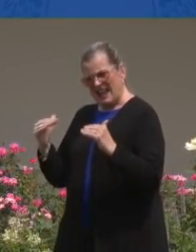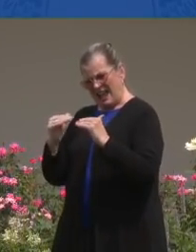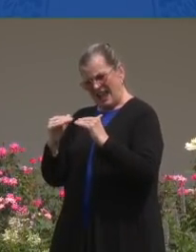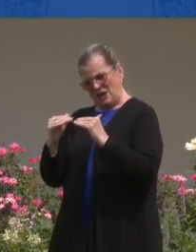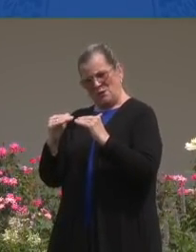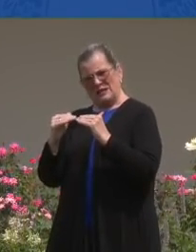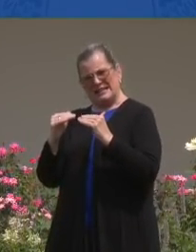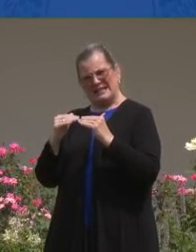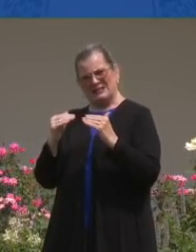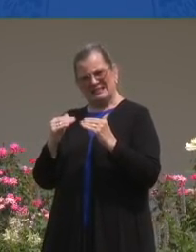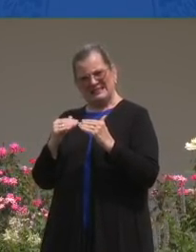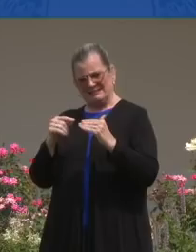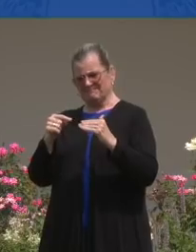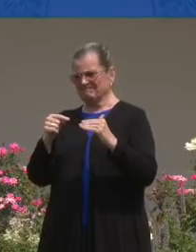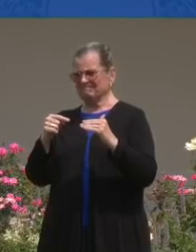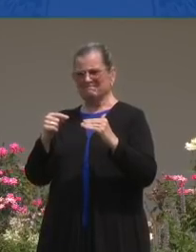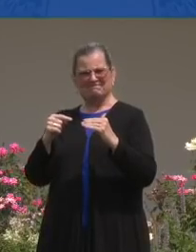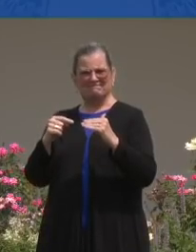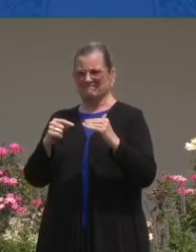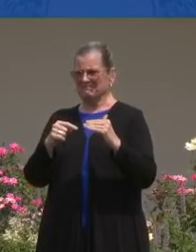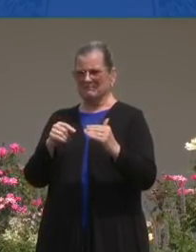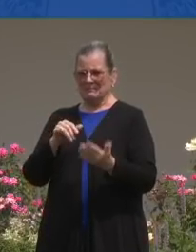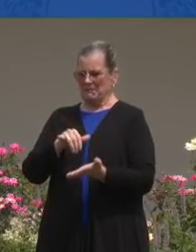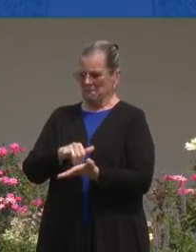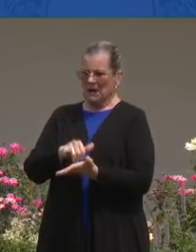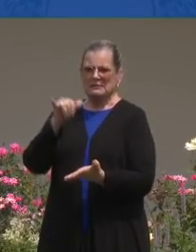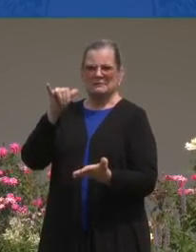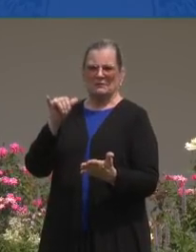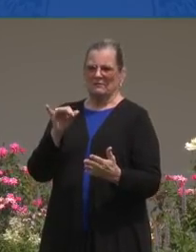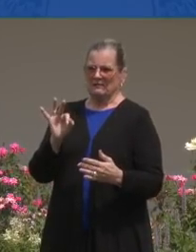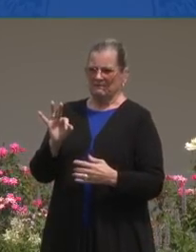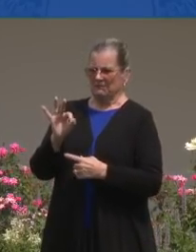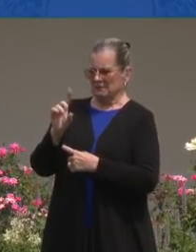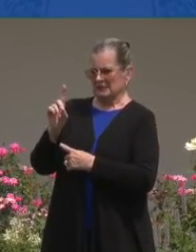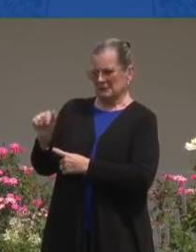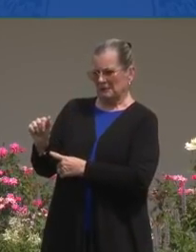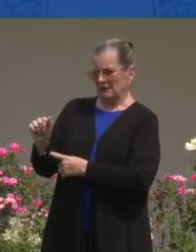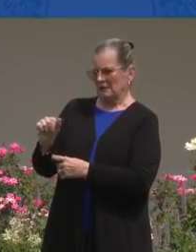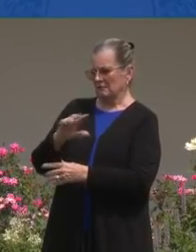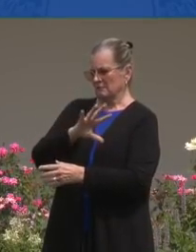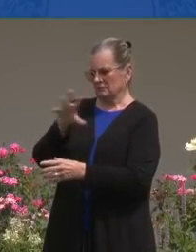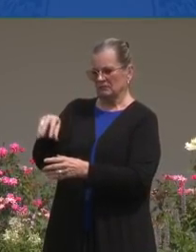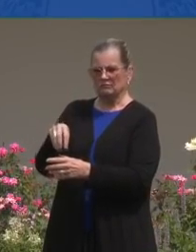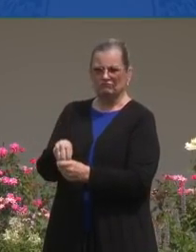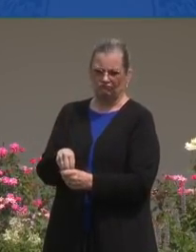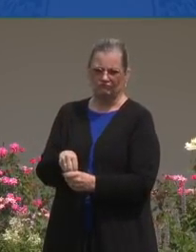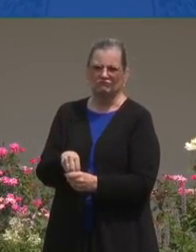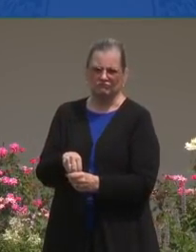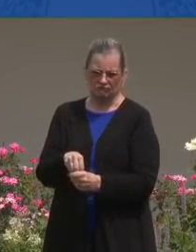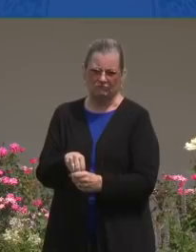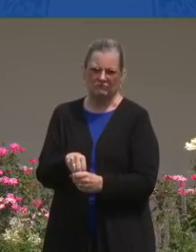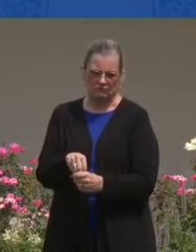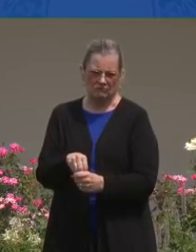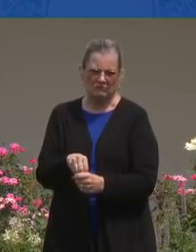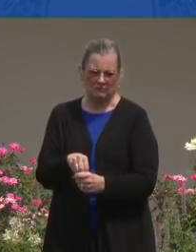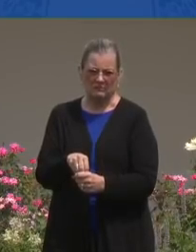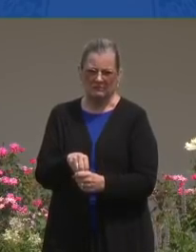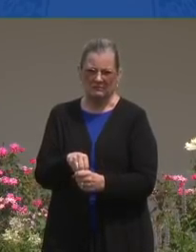without disability being part of the equation." This is a fight that is a civil rights fight,